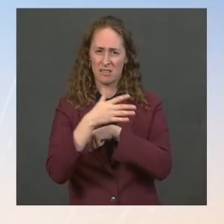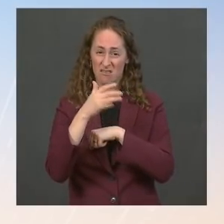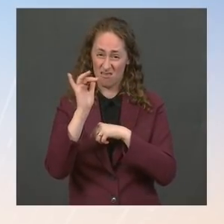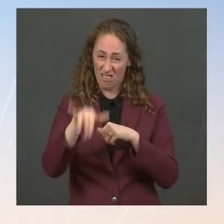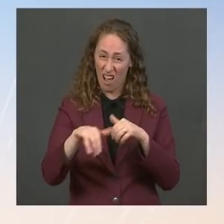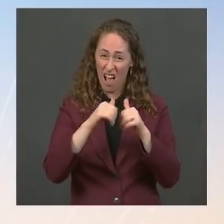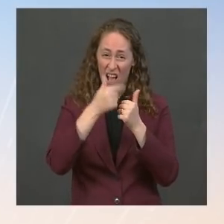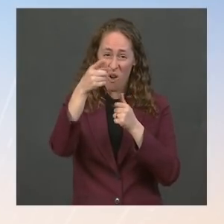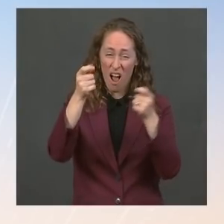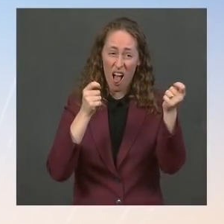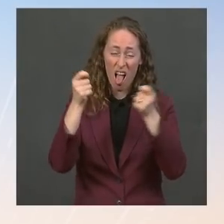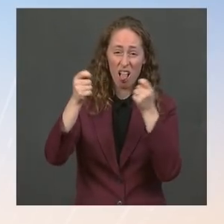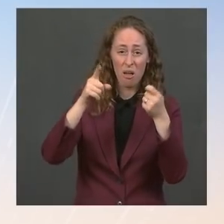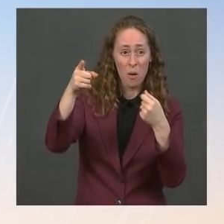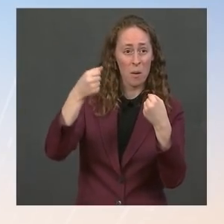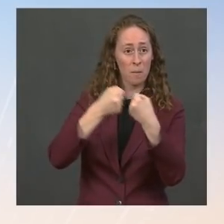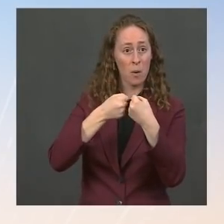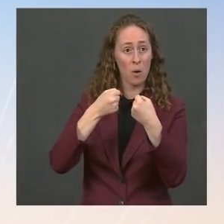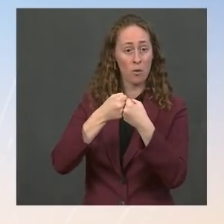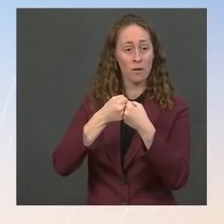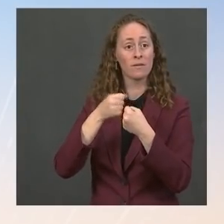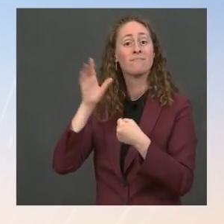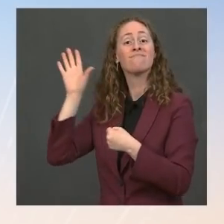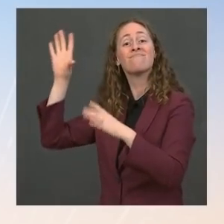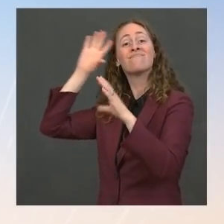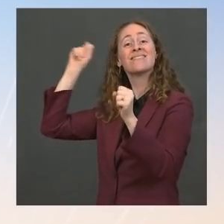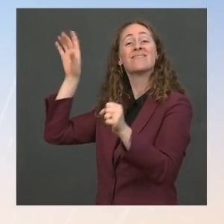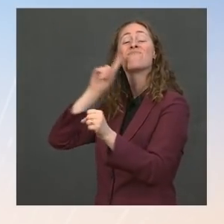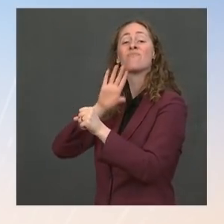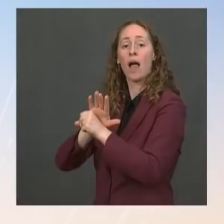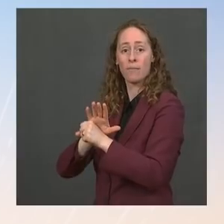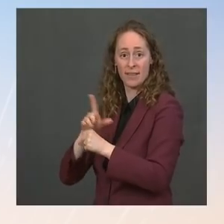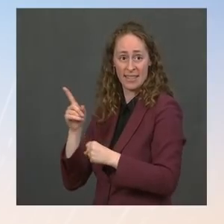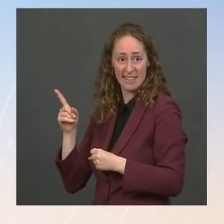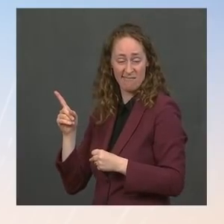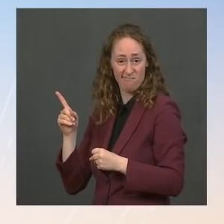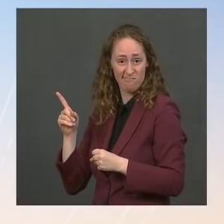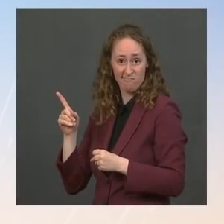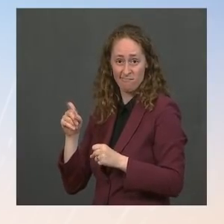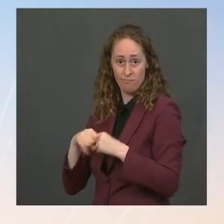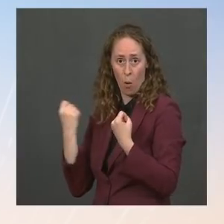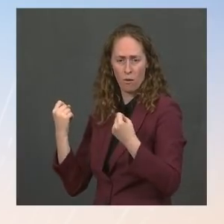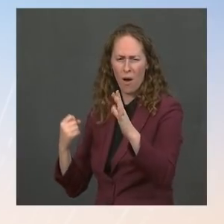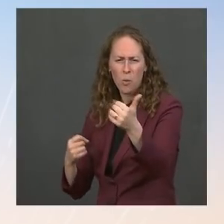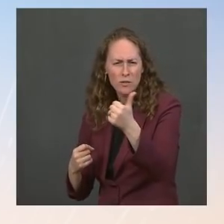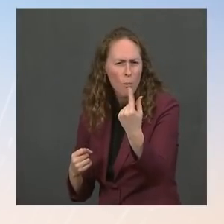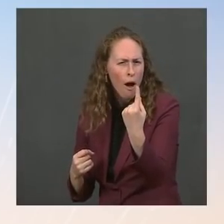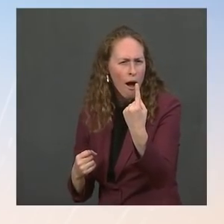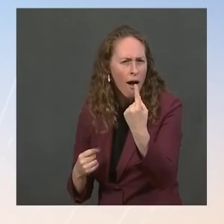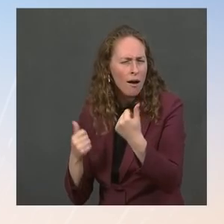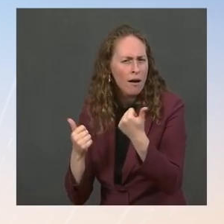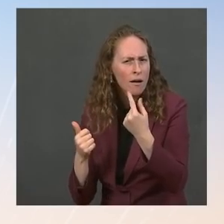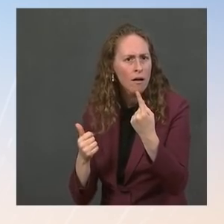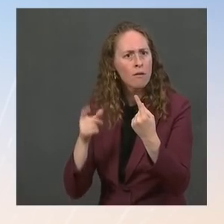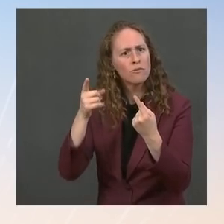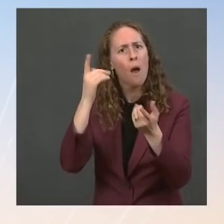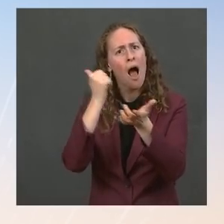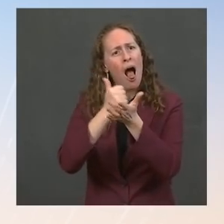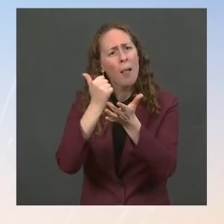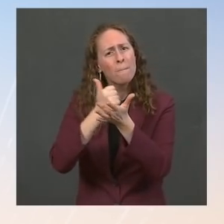promises to their community. Ms Psaki: In which campaign promise? The Press: To help them kind of get over